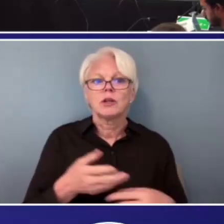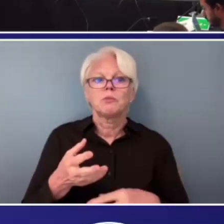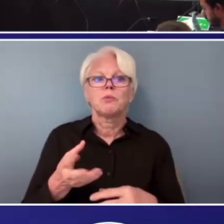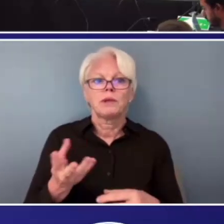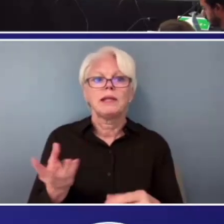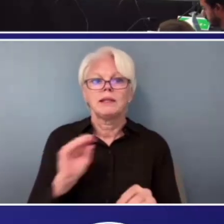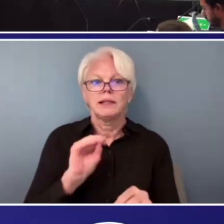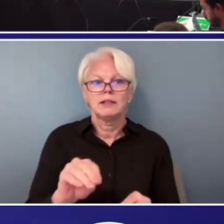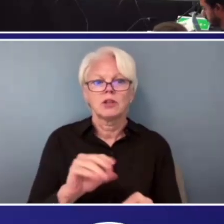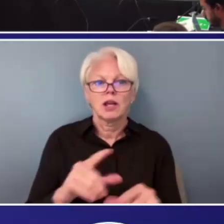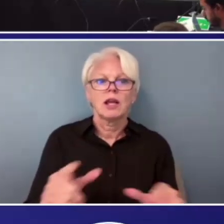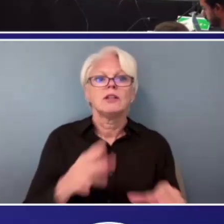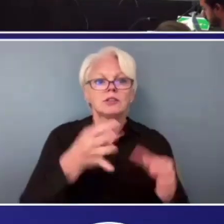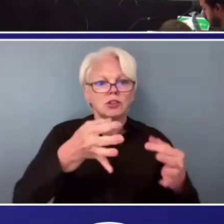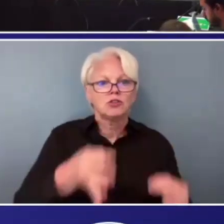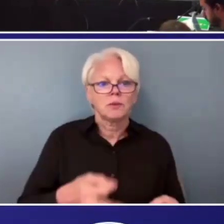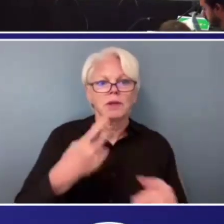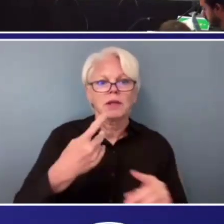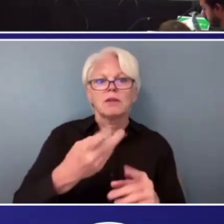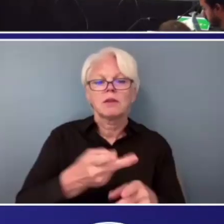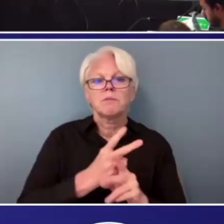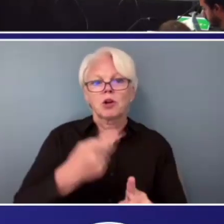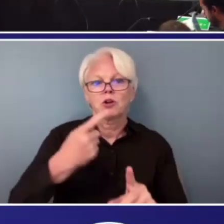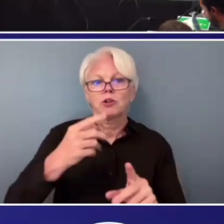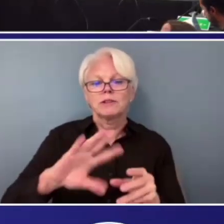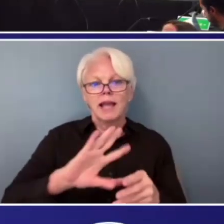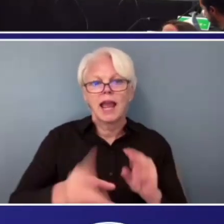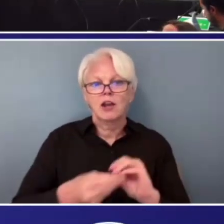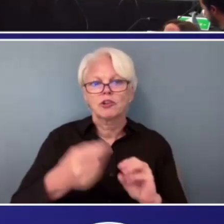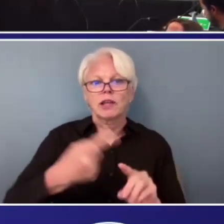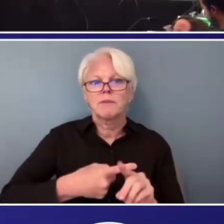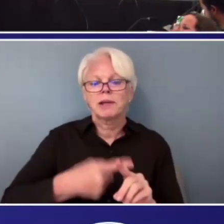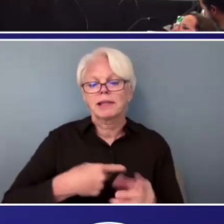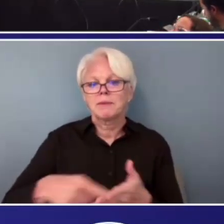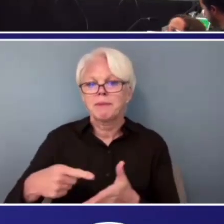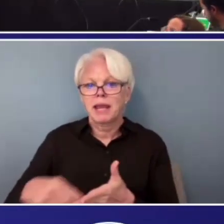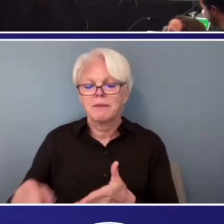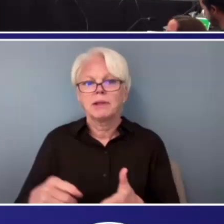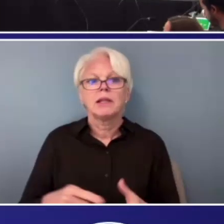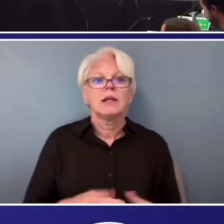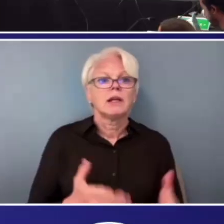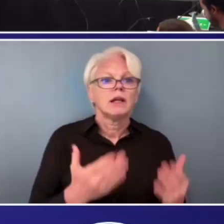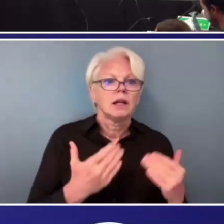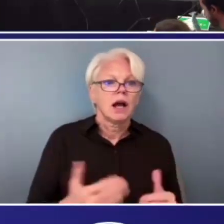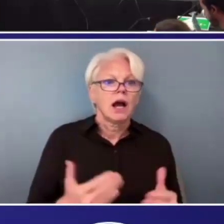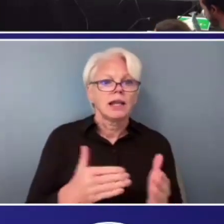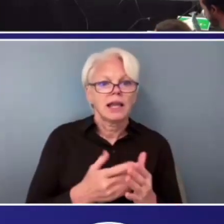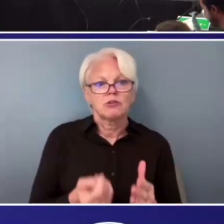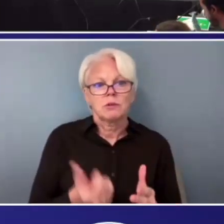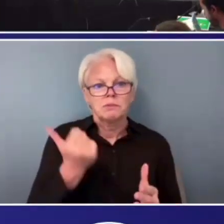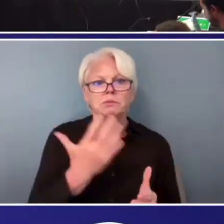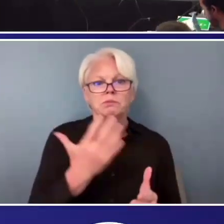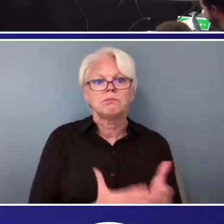borrower's aggregate monthly payment. We've again removed partial financial hardship. And we've put in the language